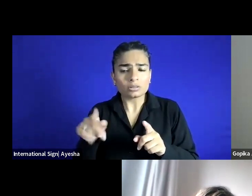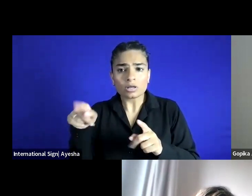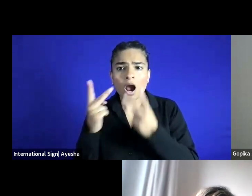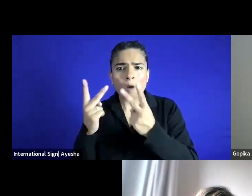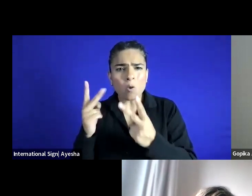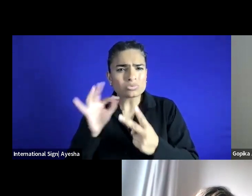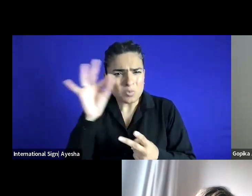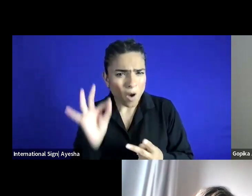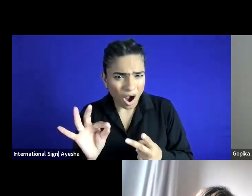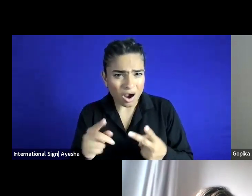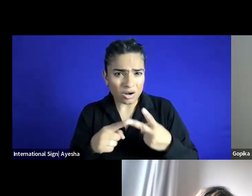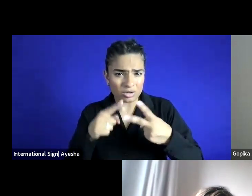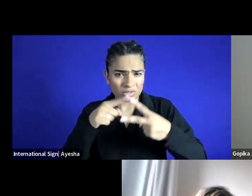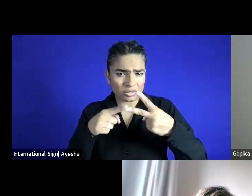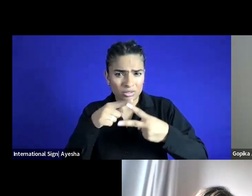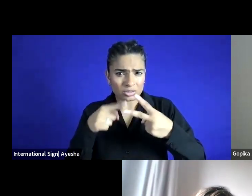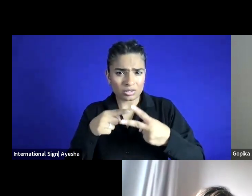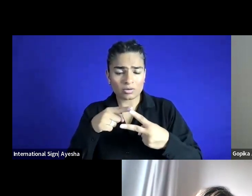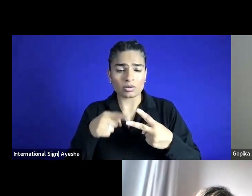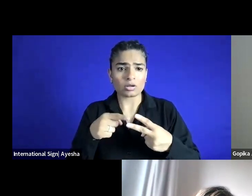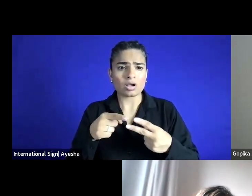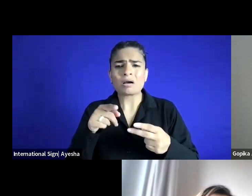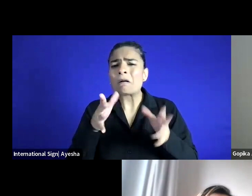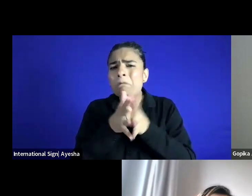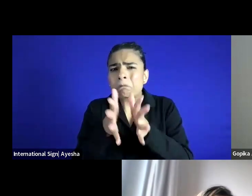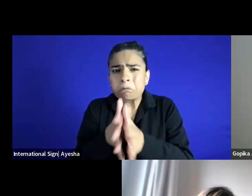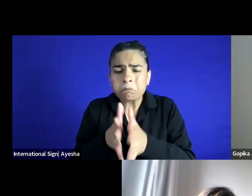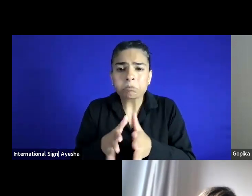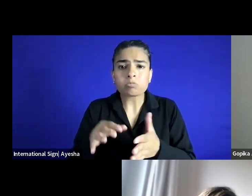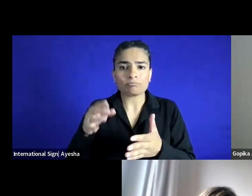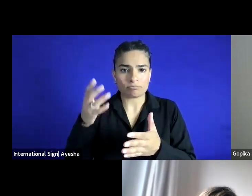So someone saying that their executive director can't attend or if someone, you know, for